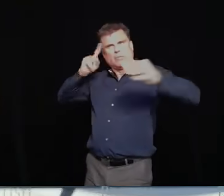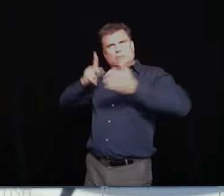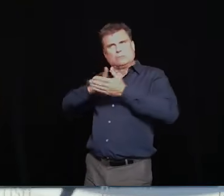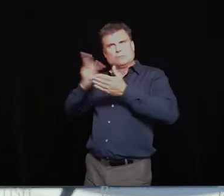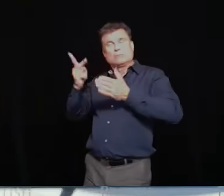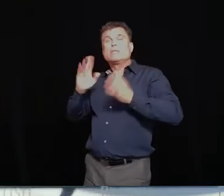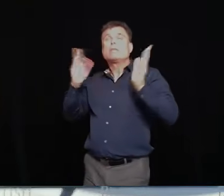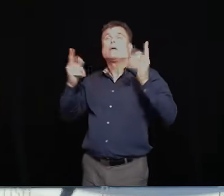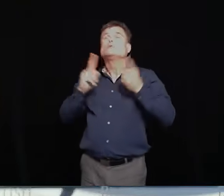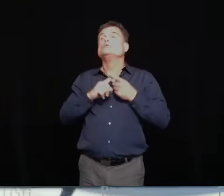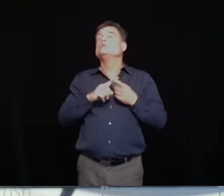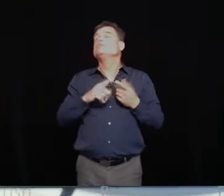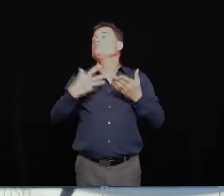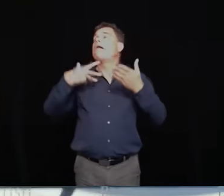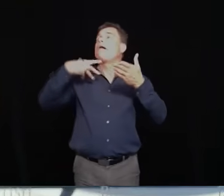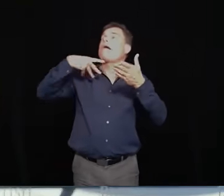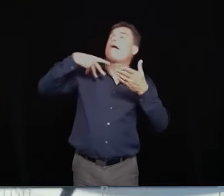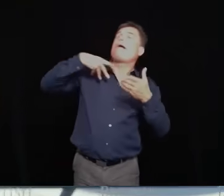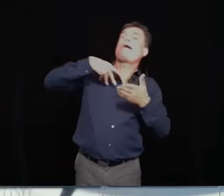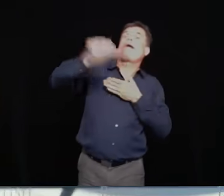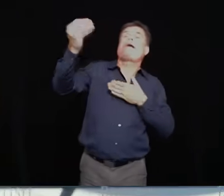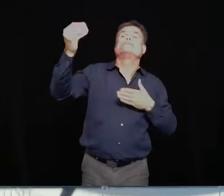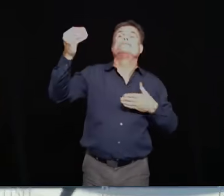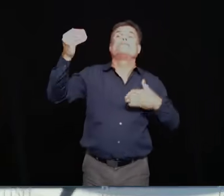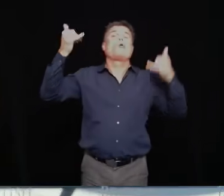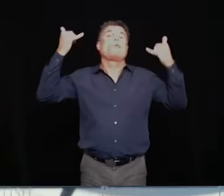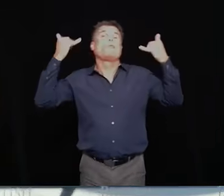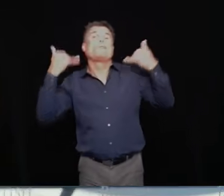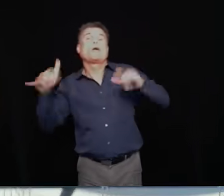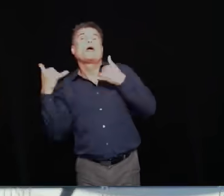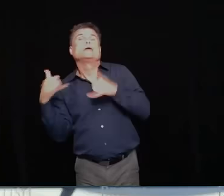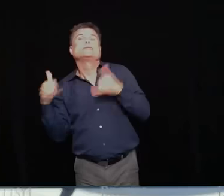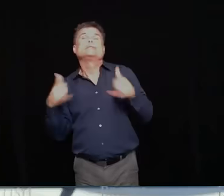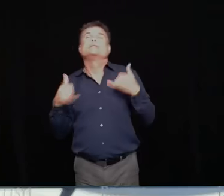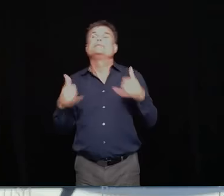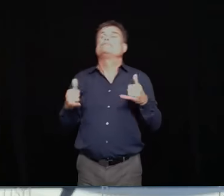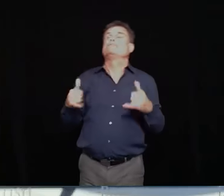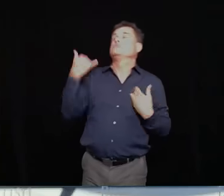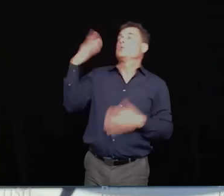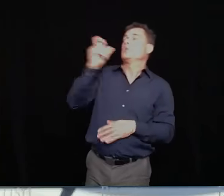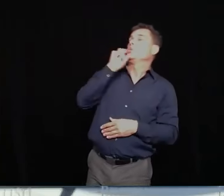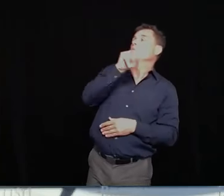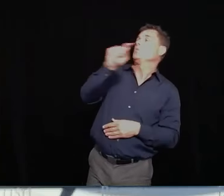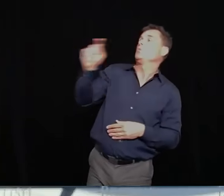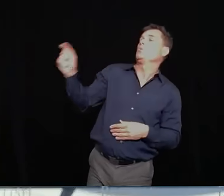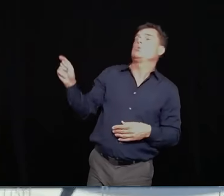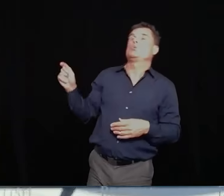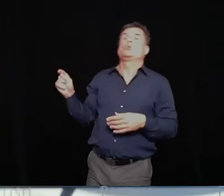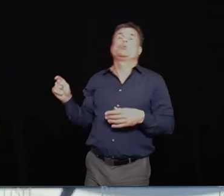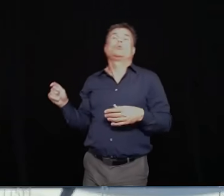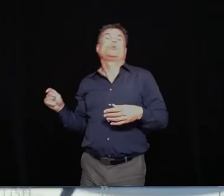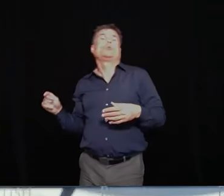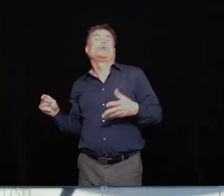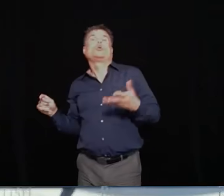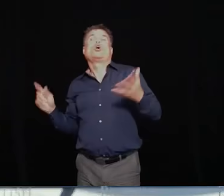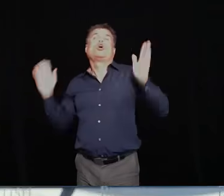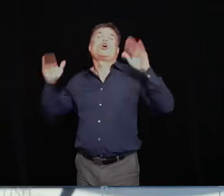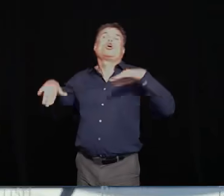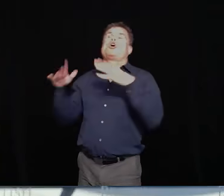and say that if they're doing what they are doing meeting different people on different weekends and having parties and yet we still